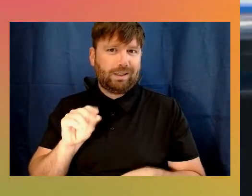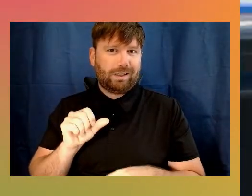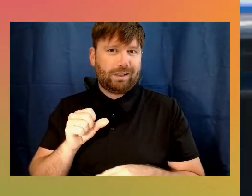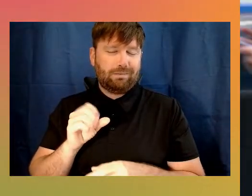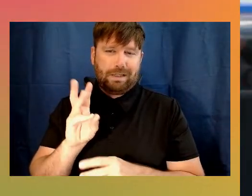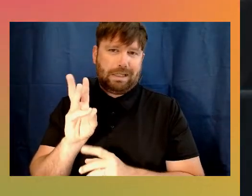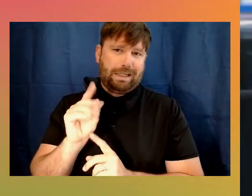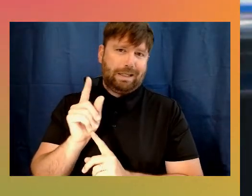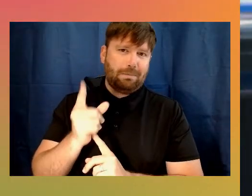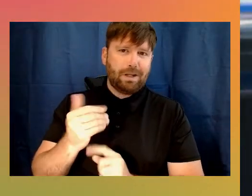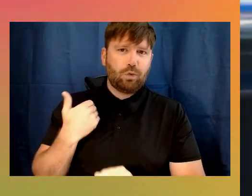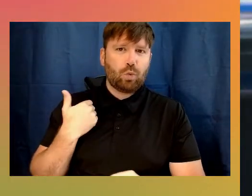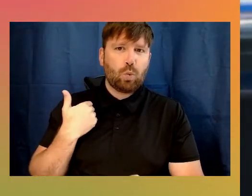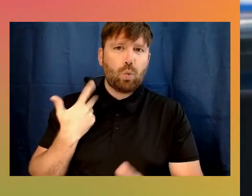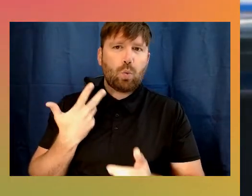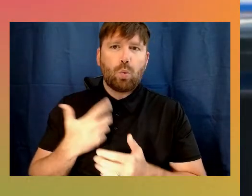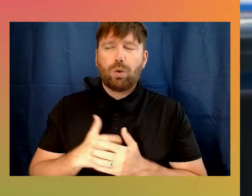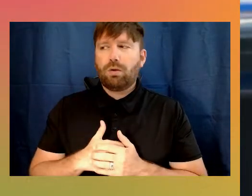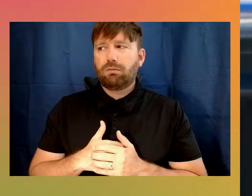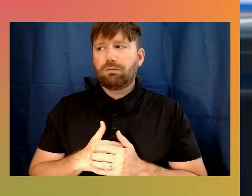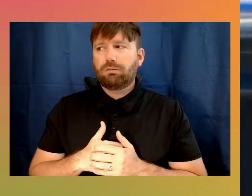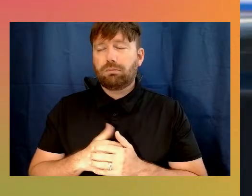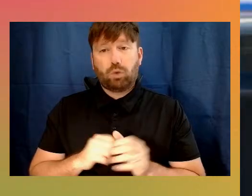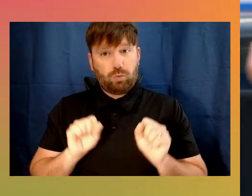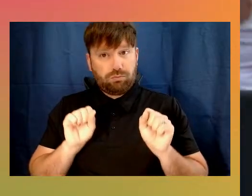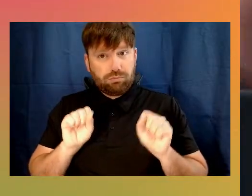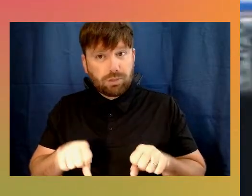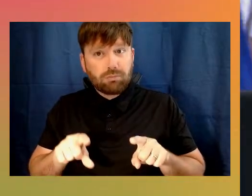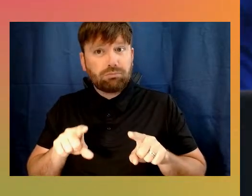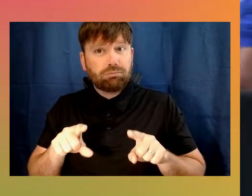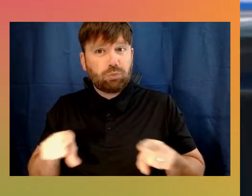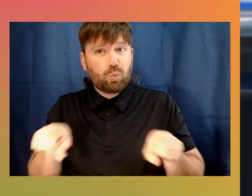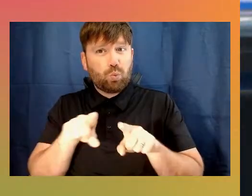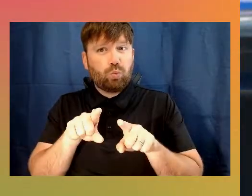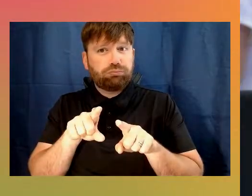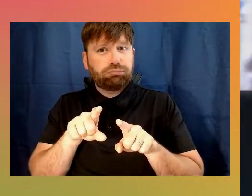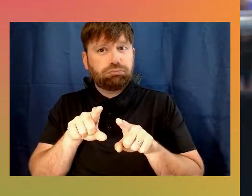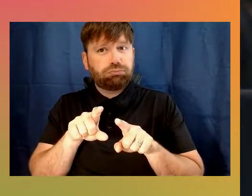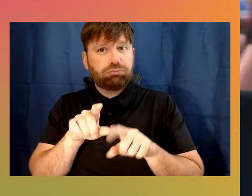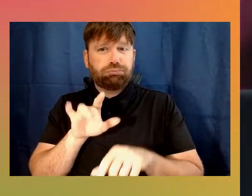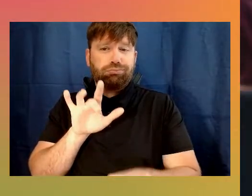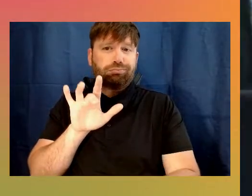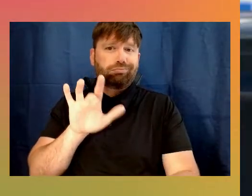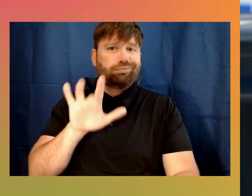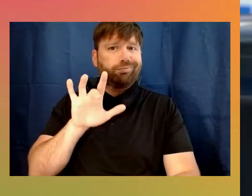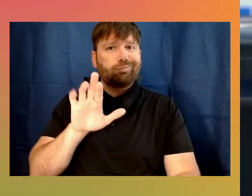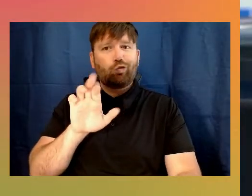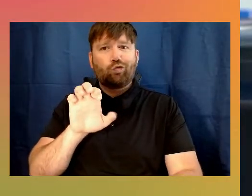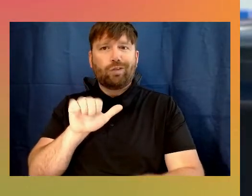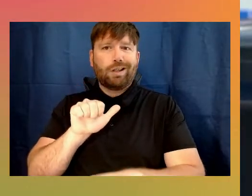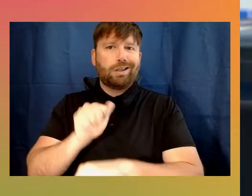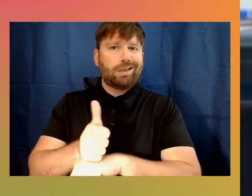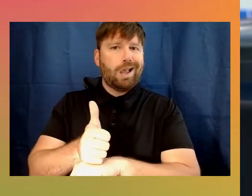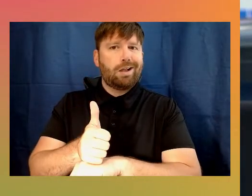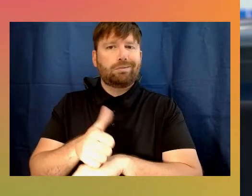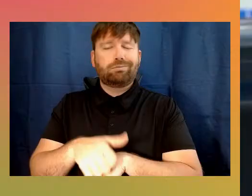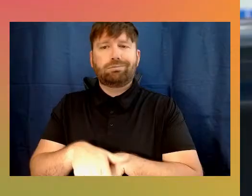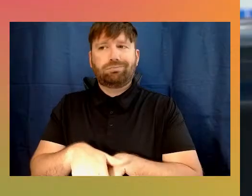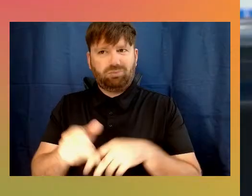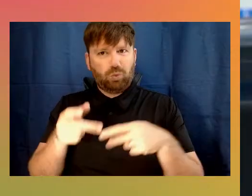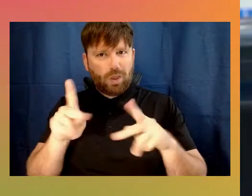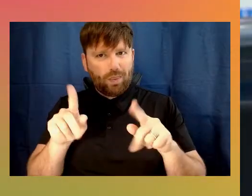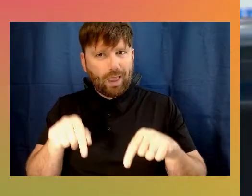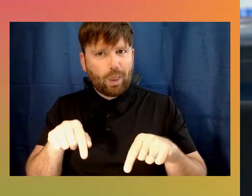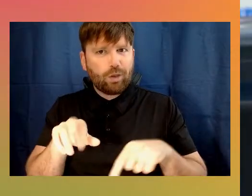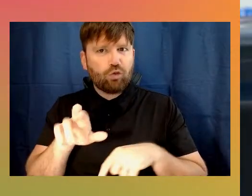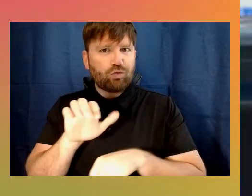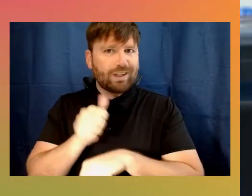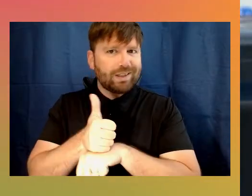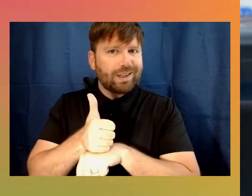MAT, JUST 60 MINUTES AGO.